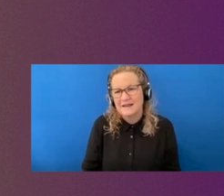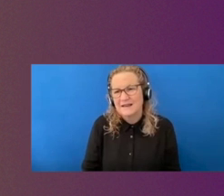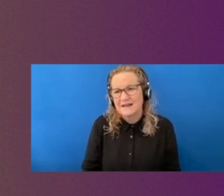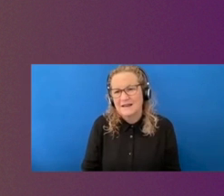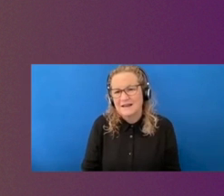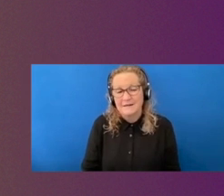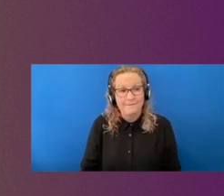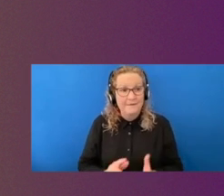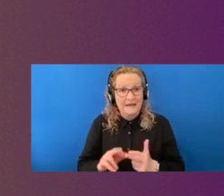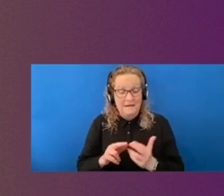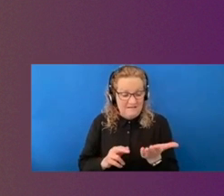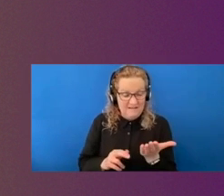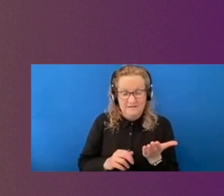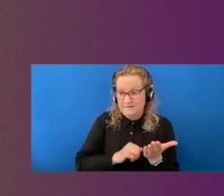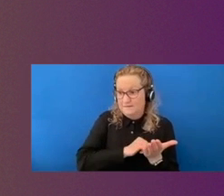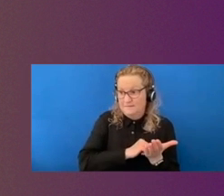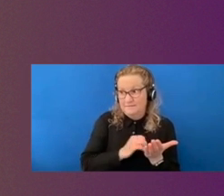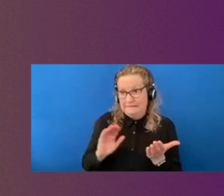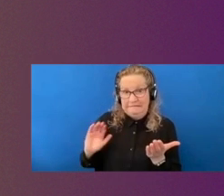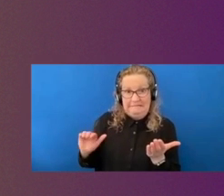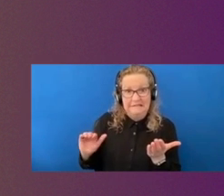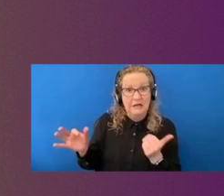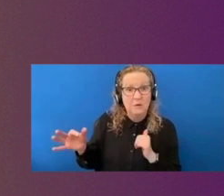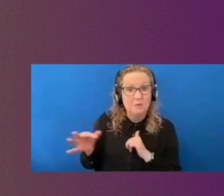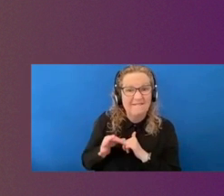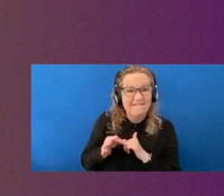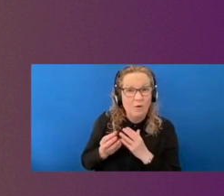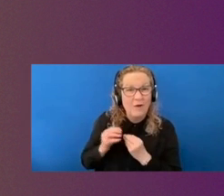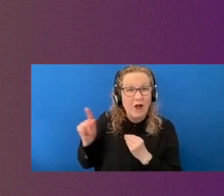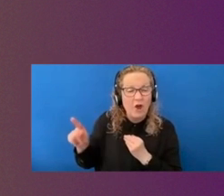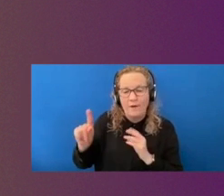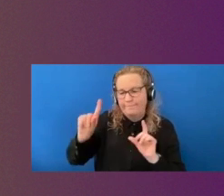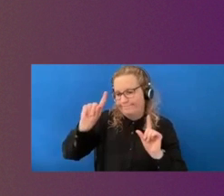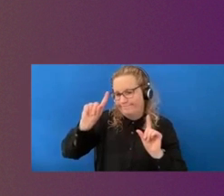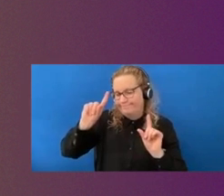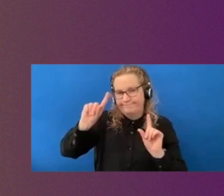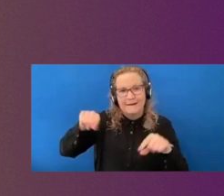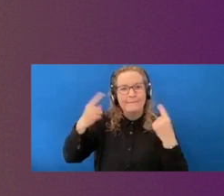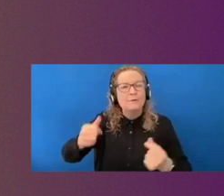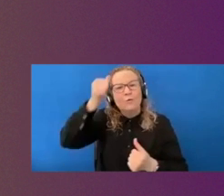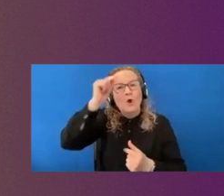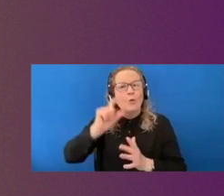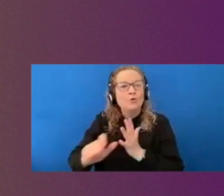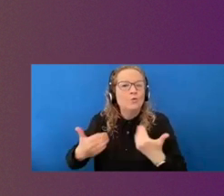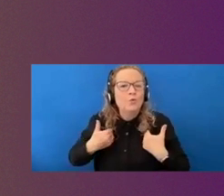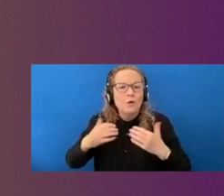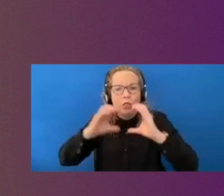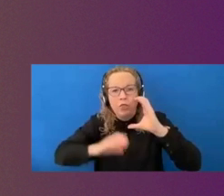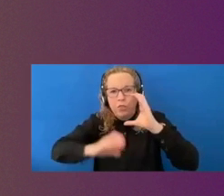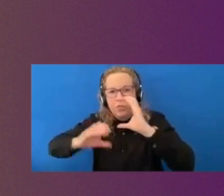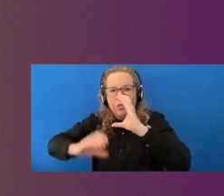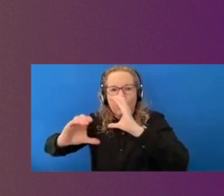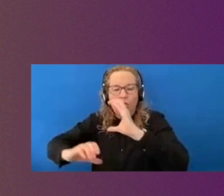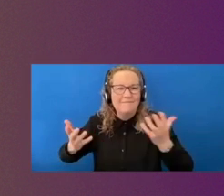my wife she was I had no idea what I would have done without her to be honest yeah so Julie uh